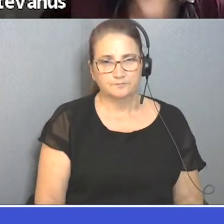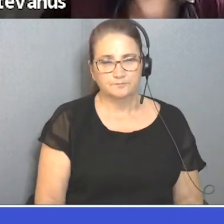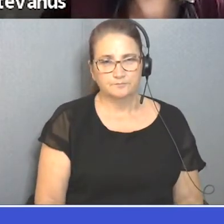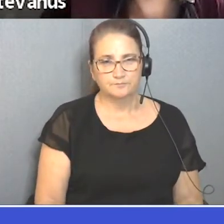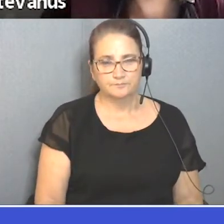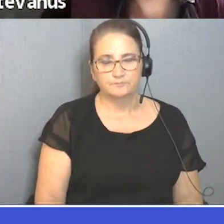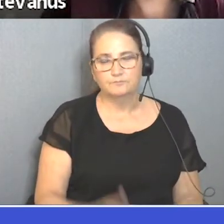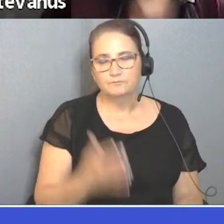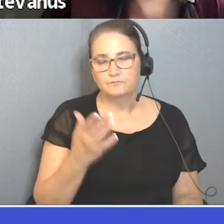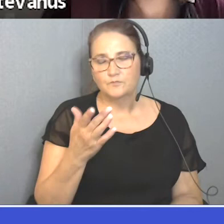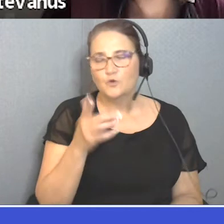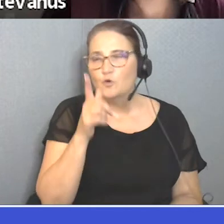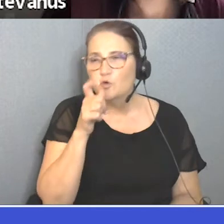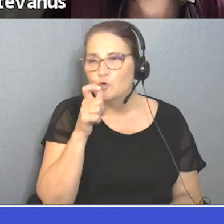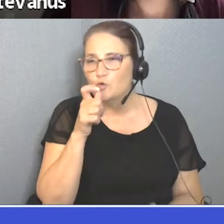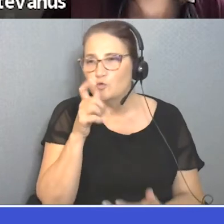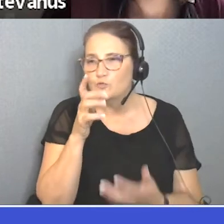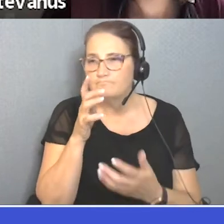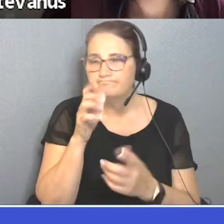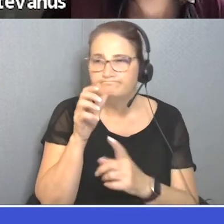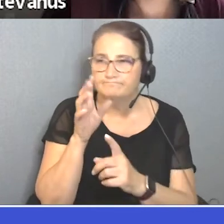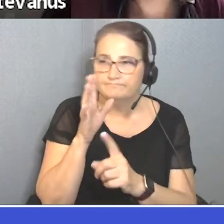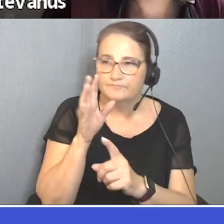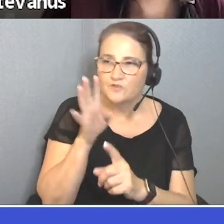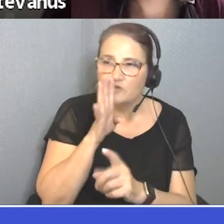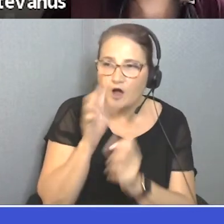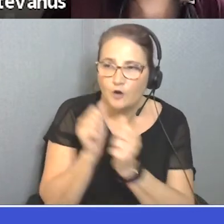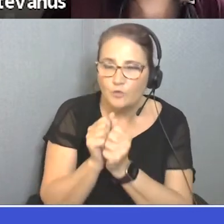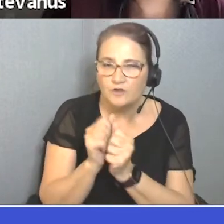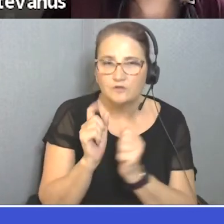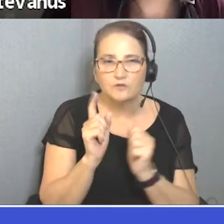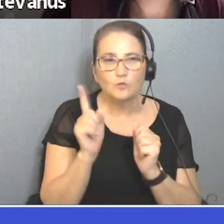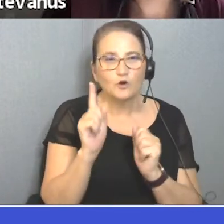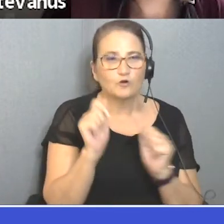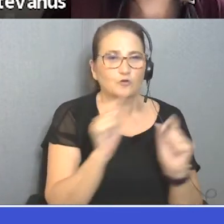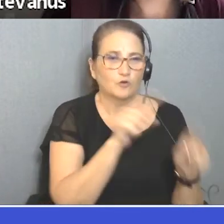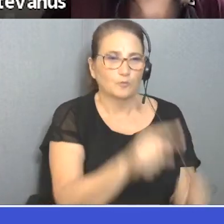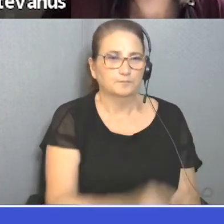that you identified.